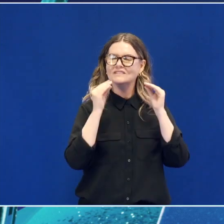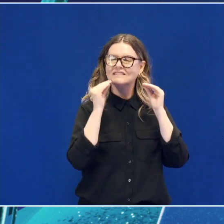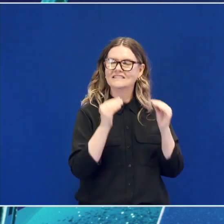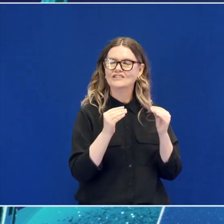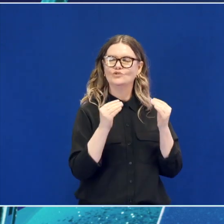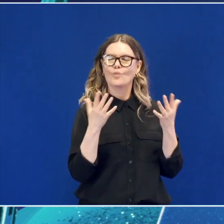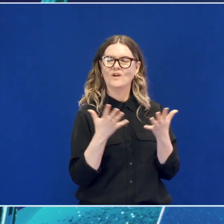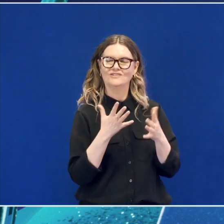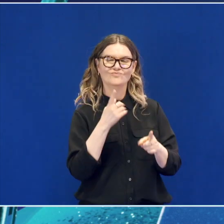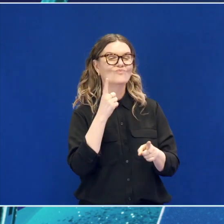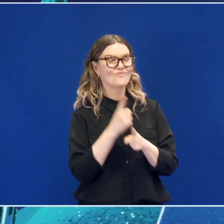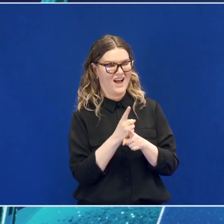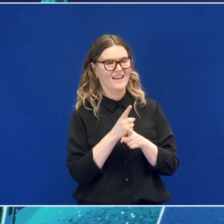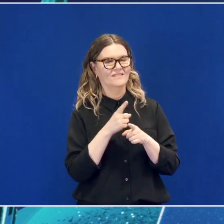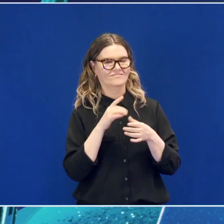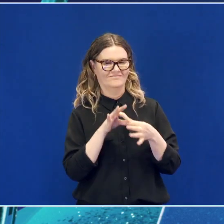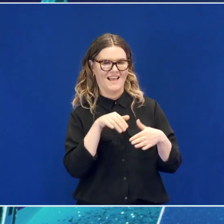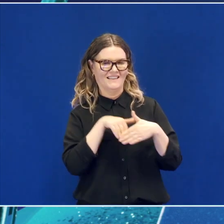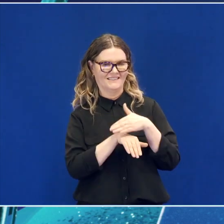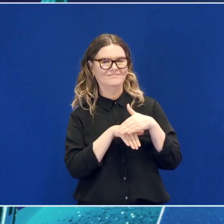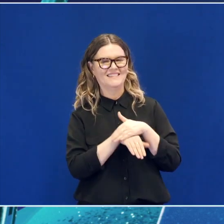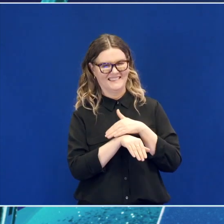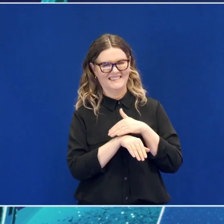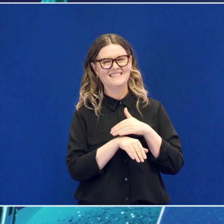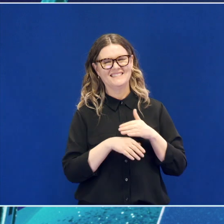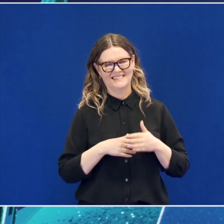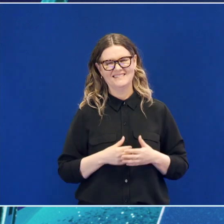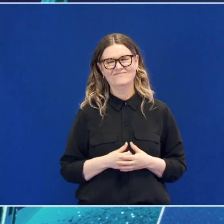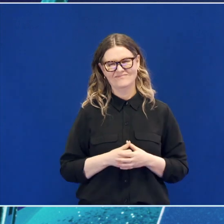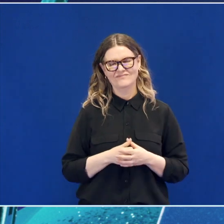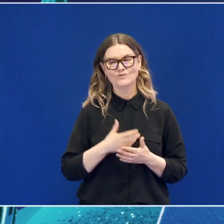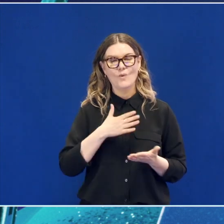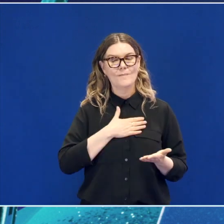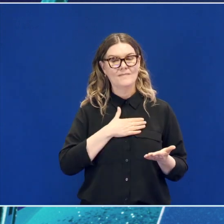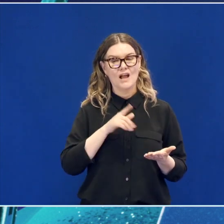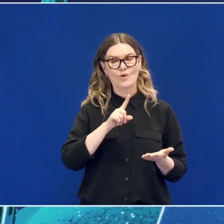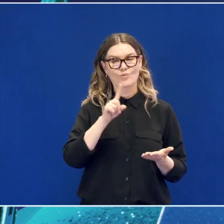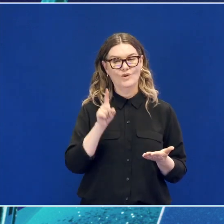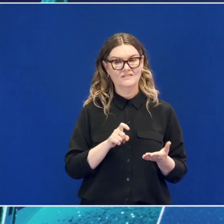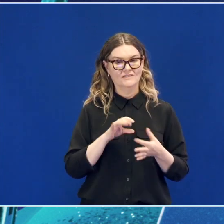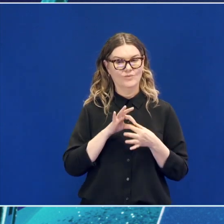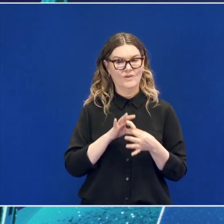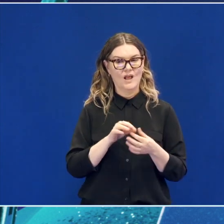So my question is are the issues that we're facing in terms of code quality fundamentally about a lack